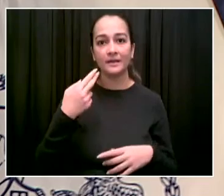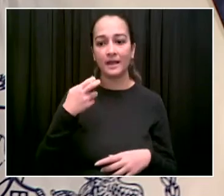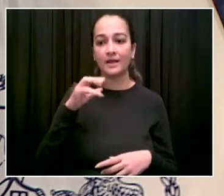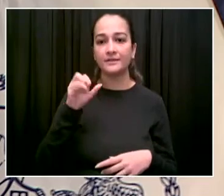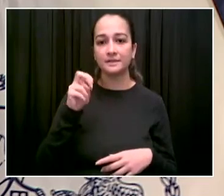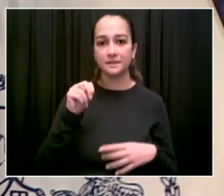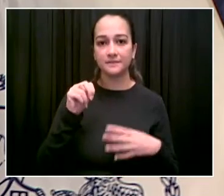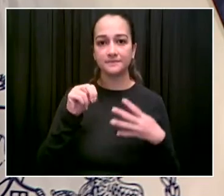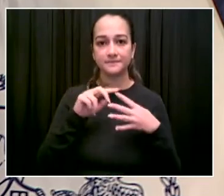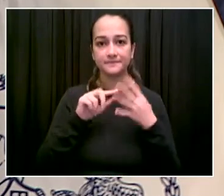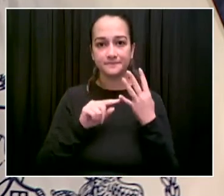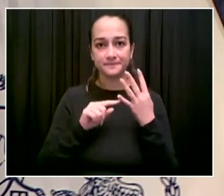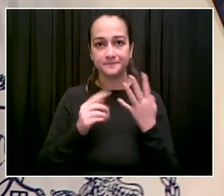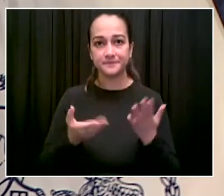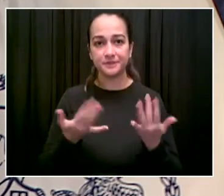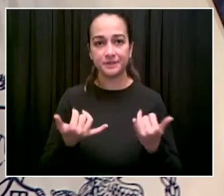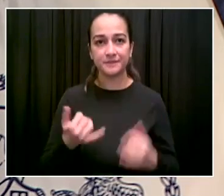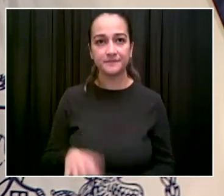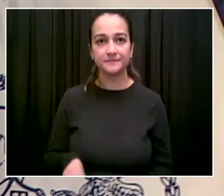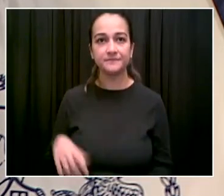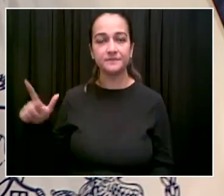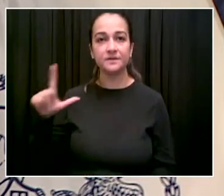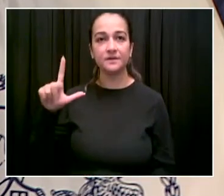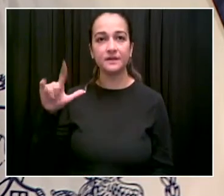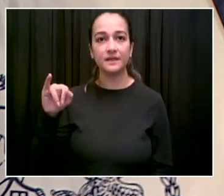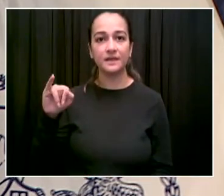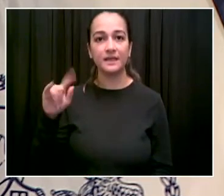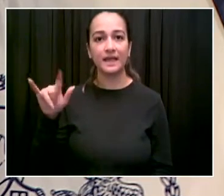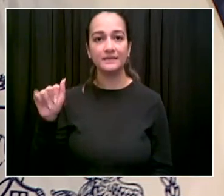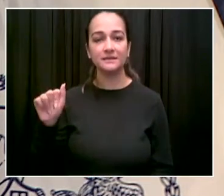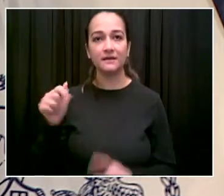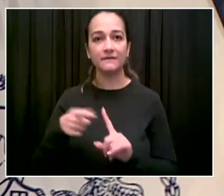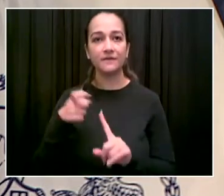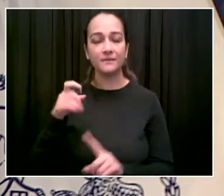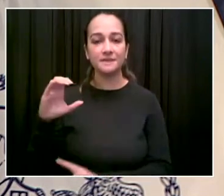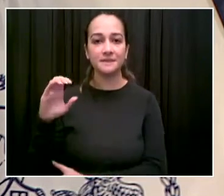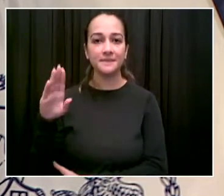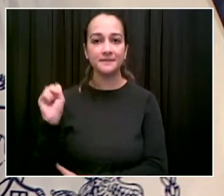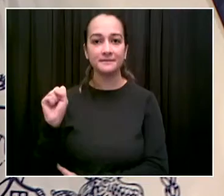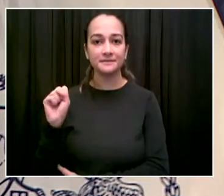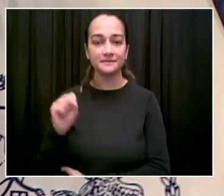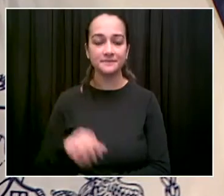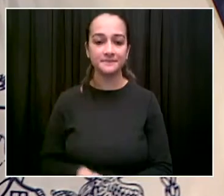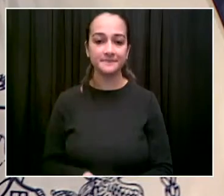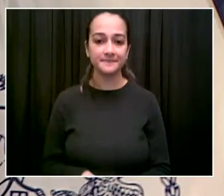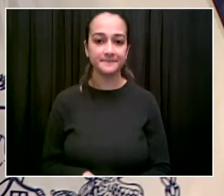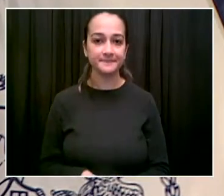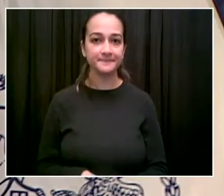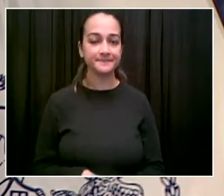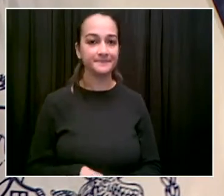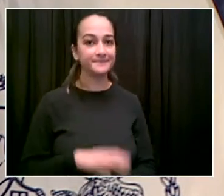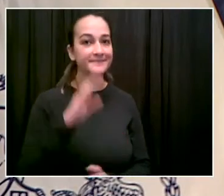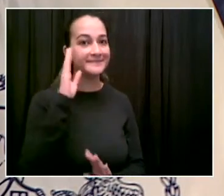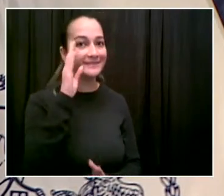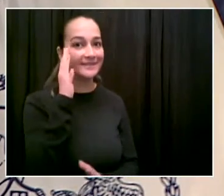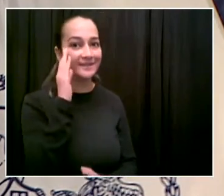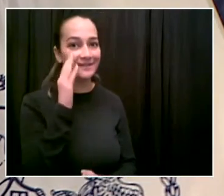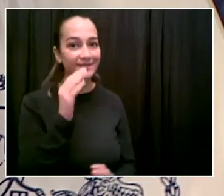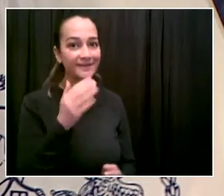THE FISTR QUESTION OF TH E DAY GOES TO LIZA FROM NEW YORK.